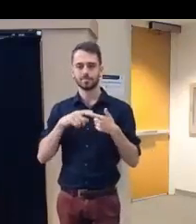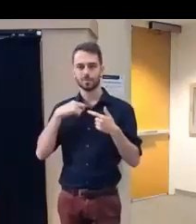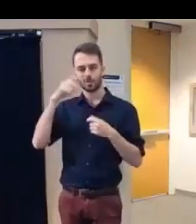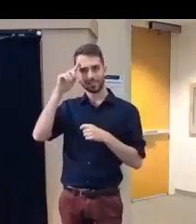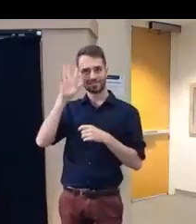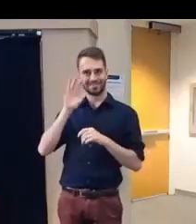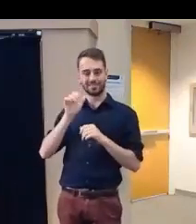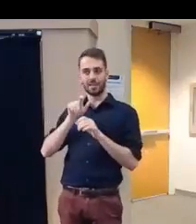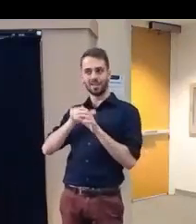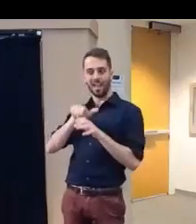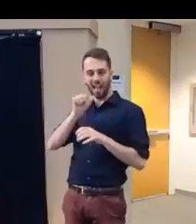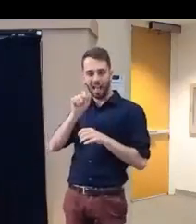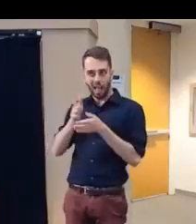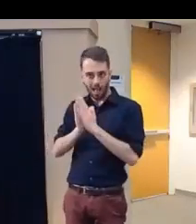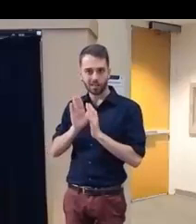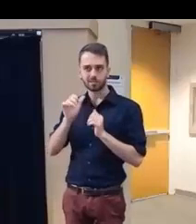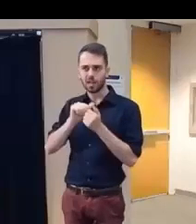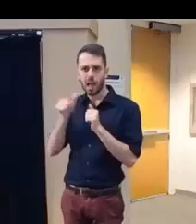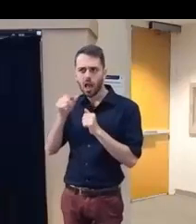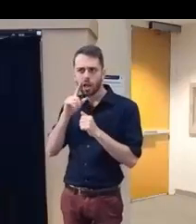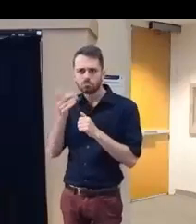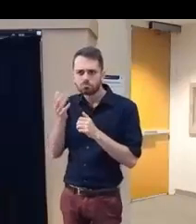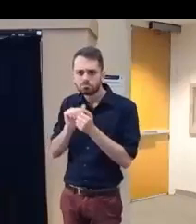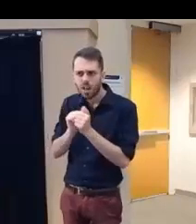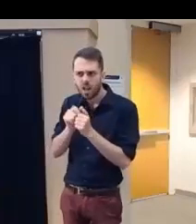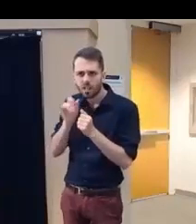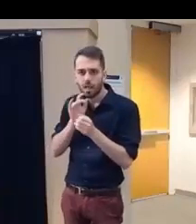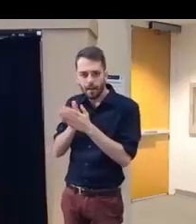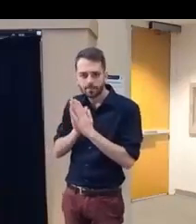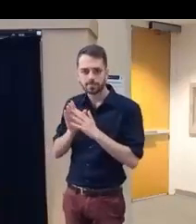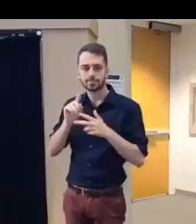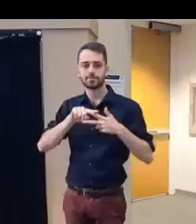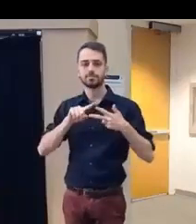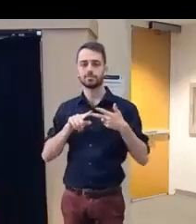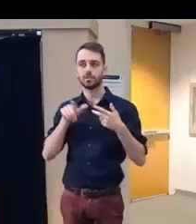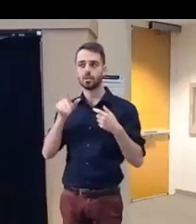offer feedback about what you see suggest ideas for things that are gaps either in the way that